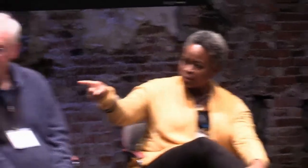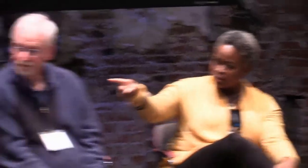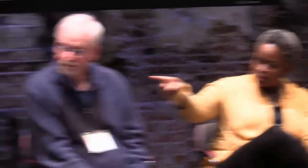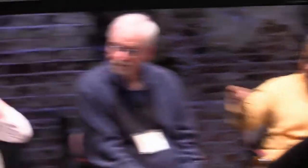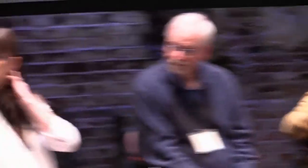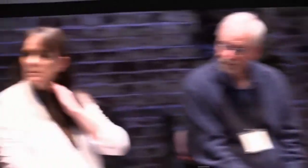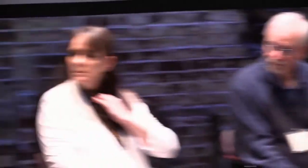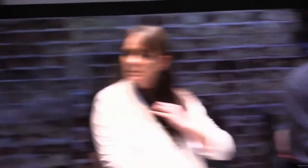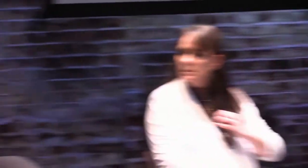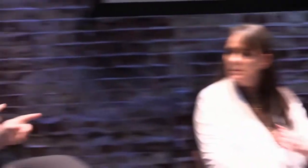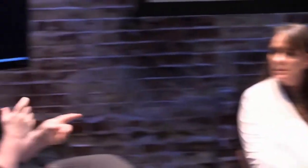Yes.